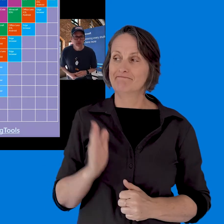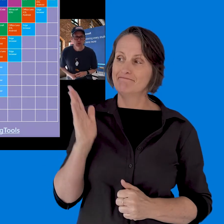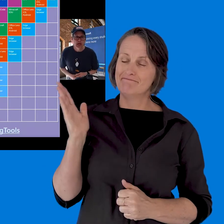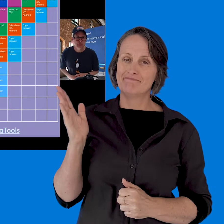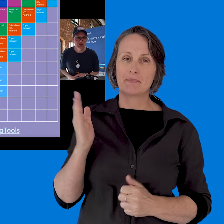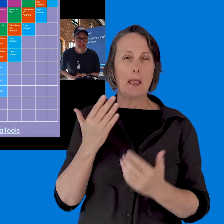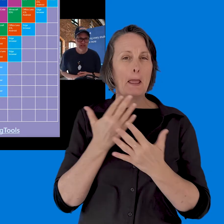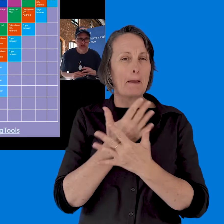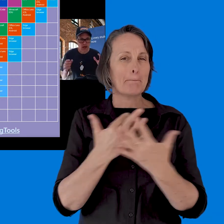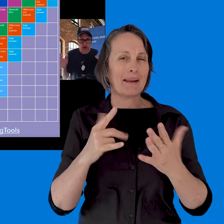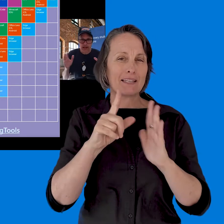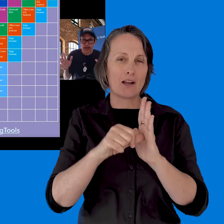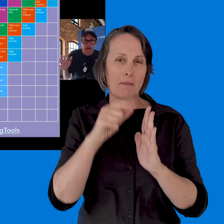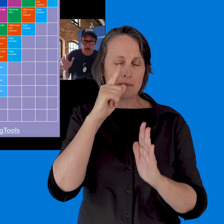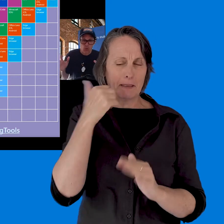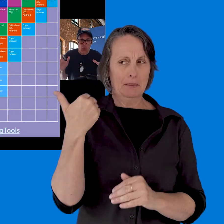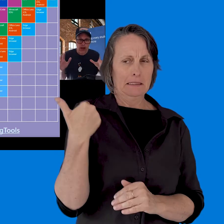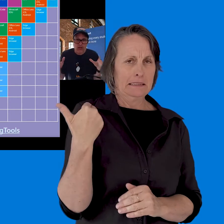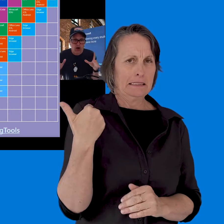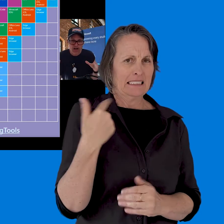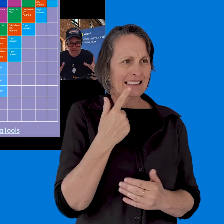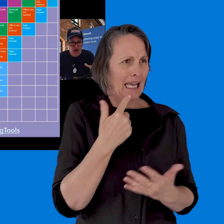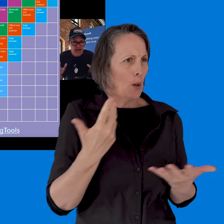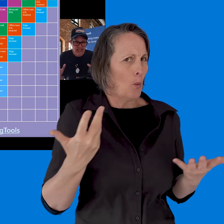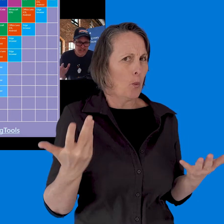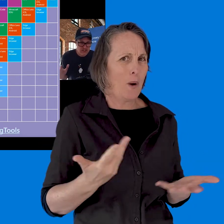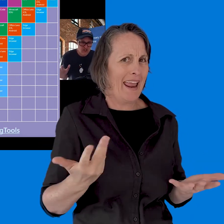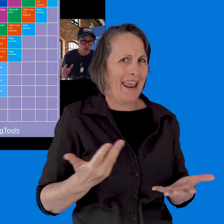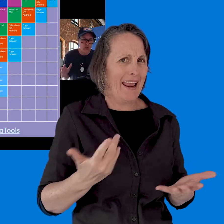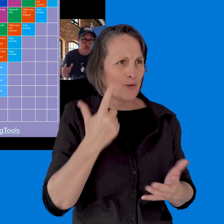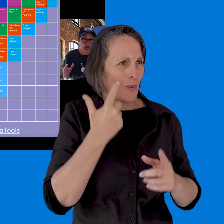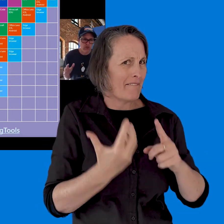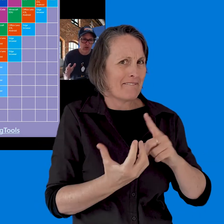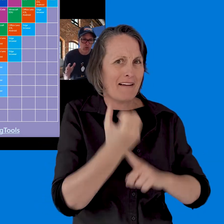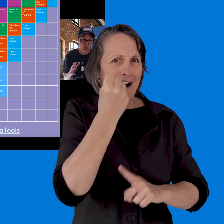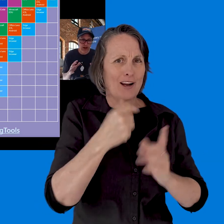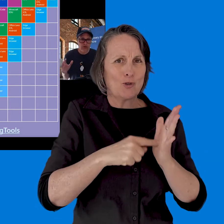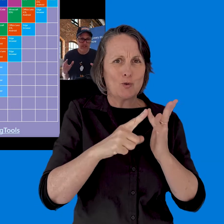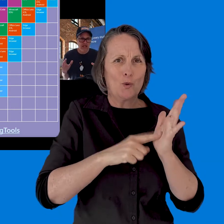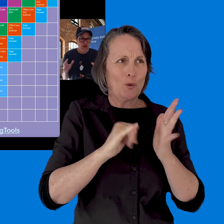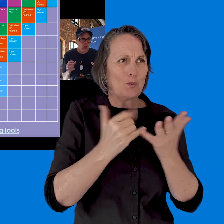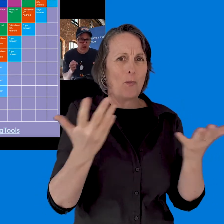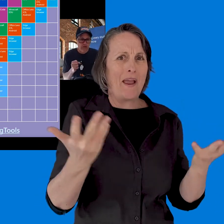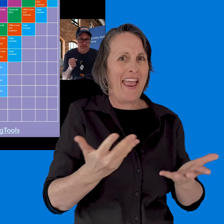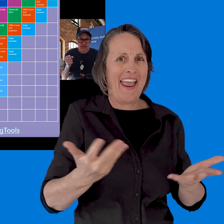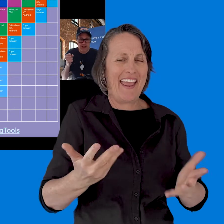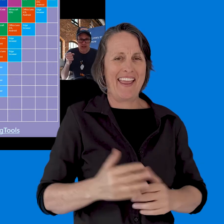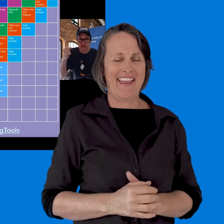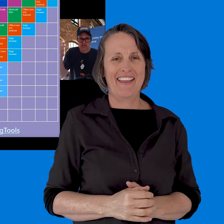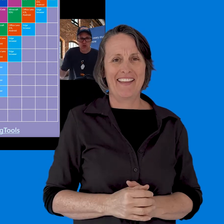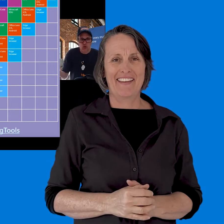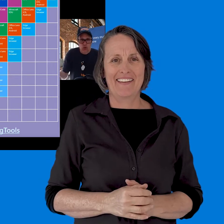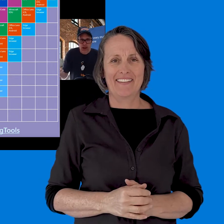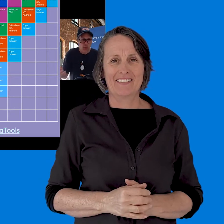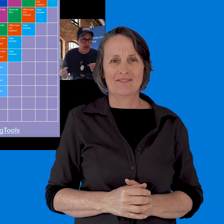Oftentimes people will come to me and say, OK, where do I find these tools? Right. Where is this on the web?